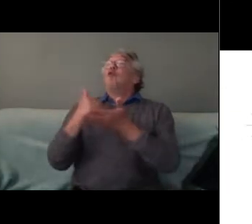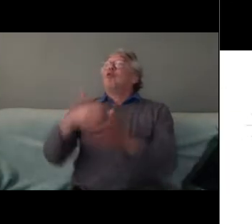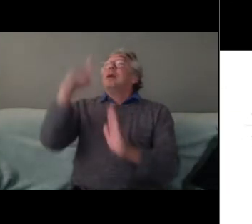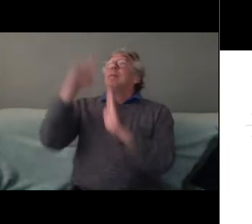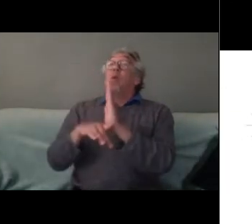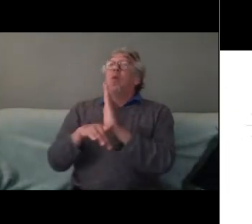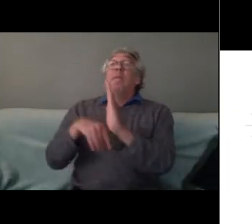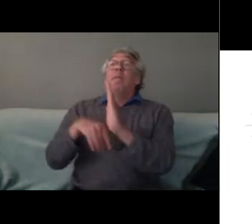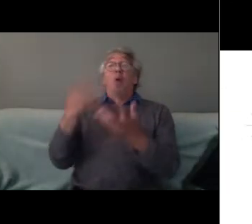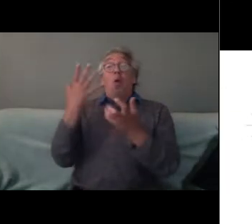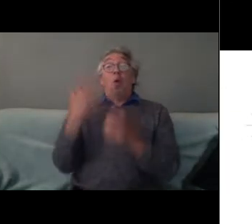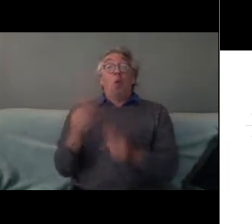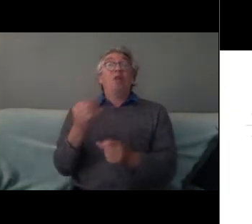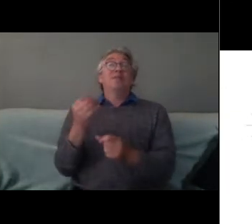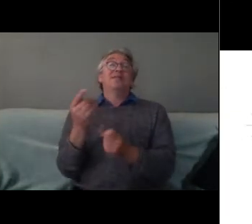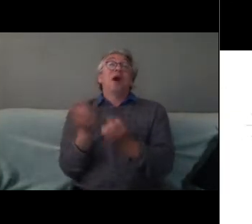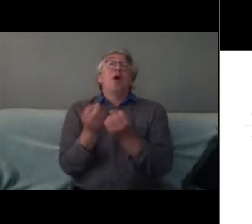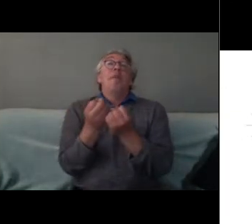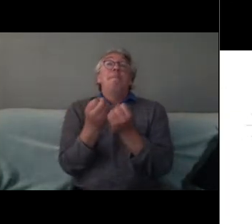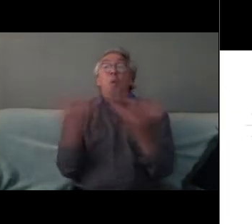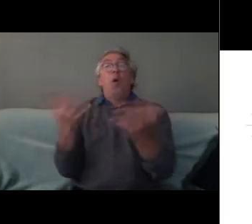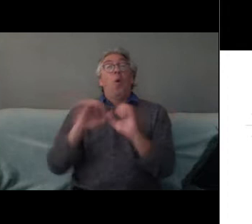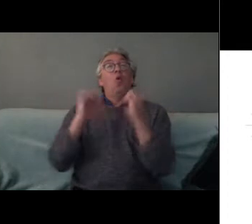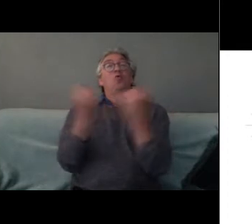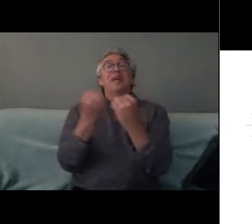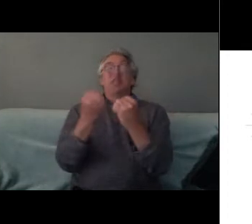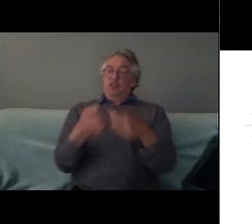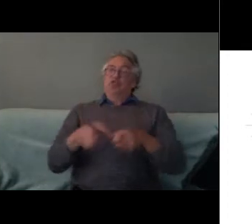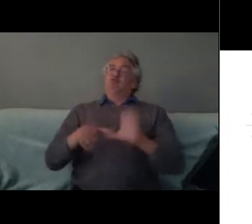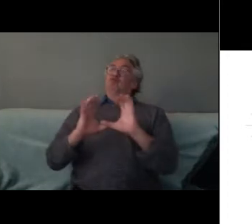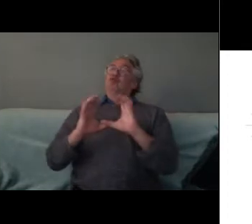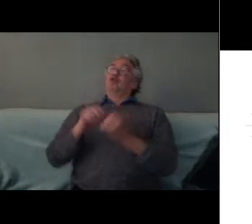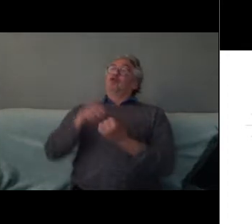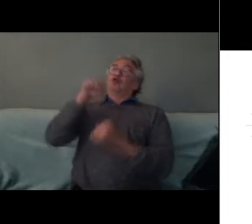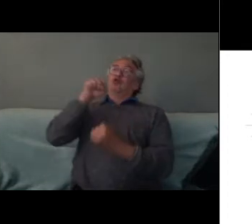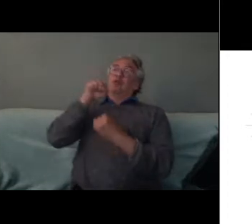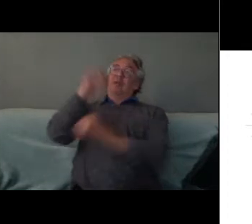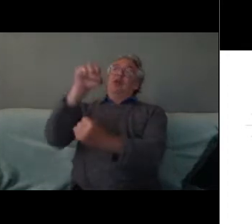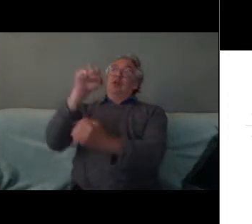And on the end we'll create community of organization with practical knowledge